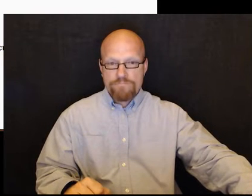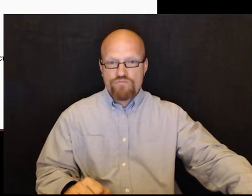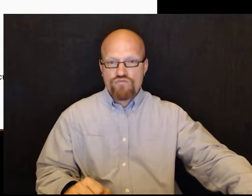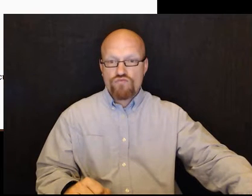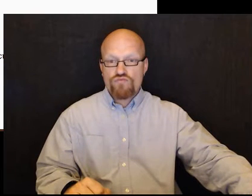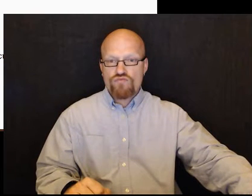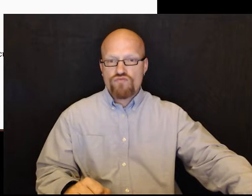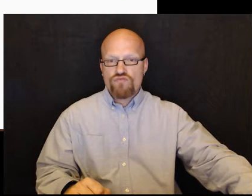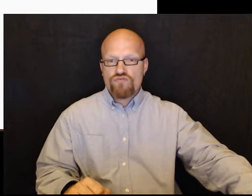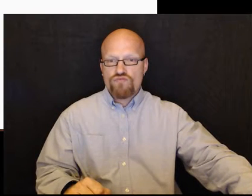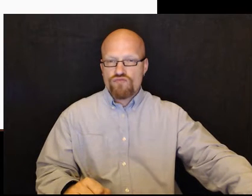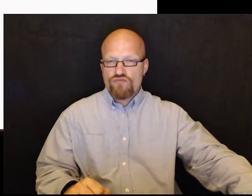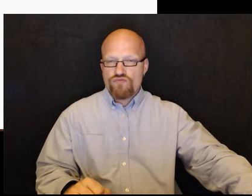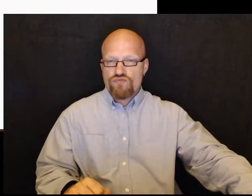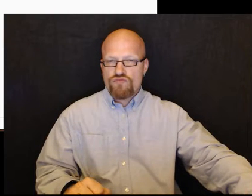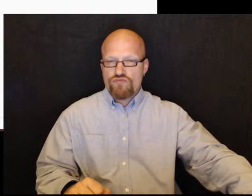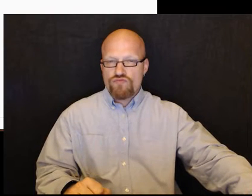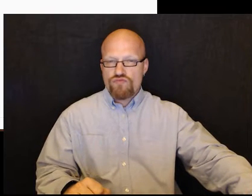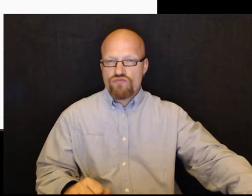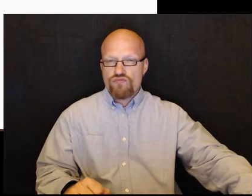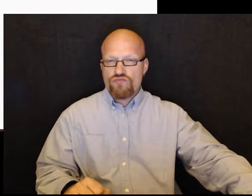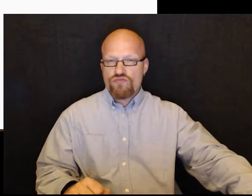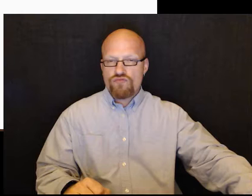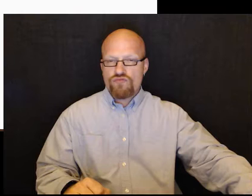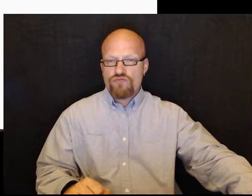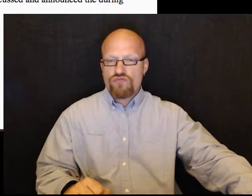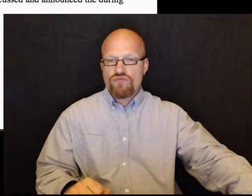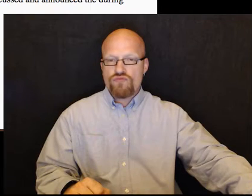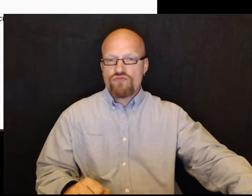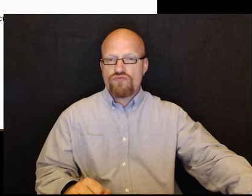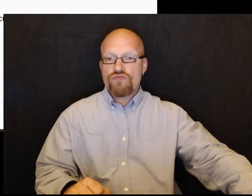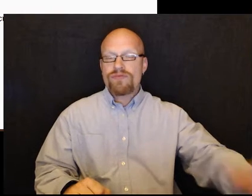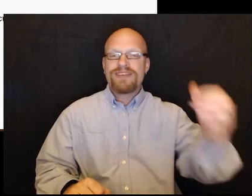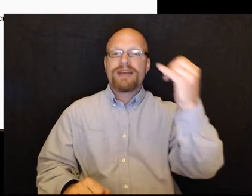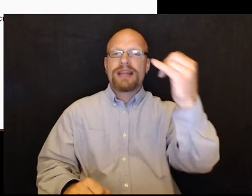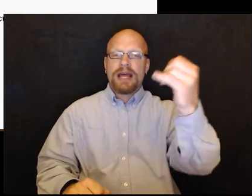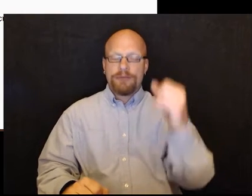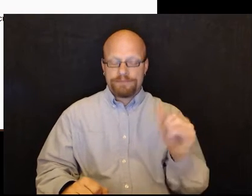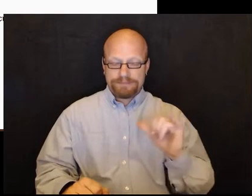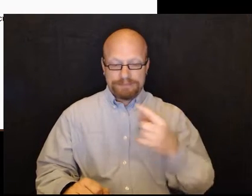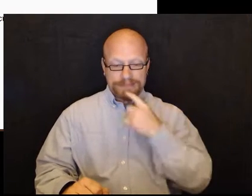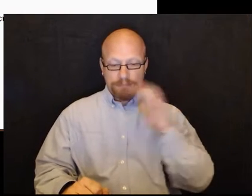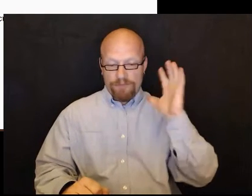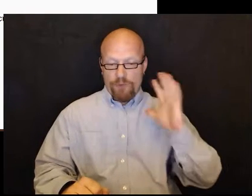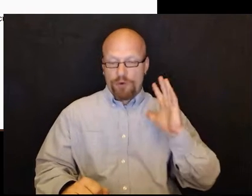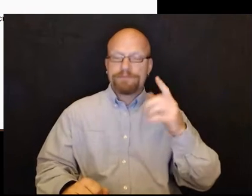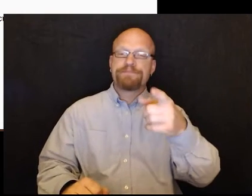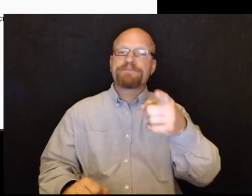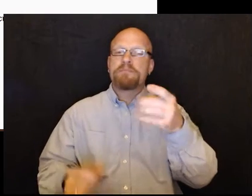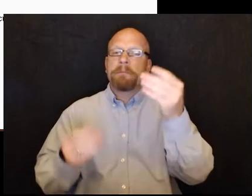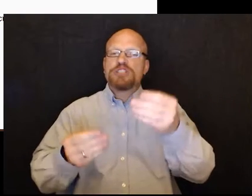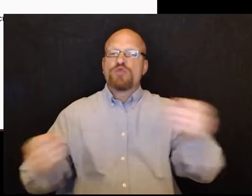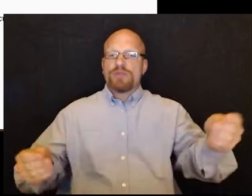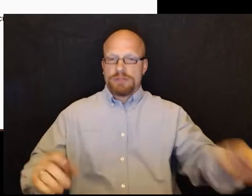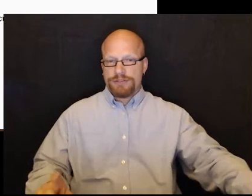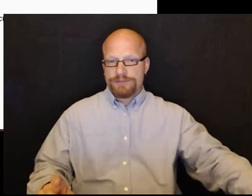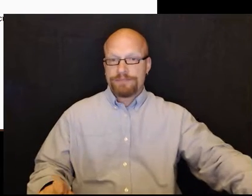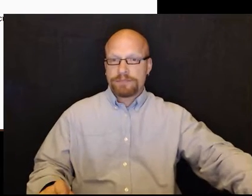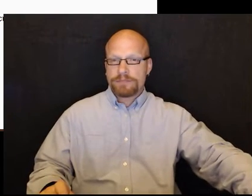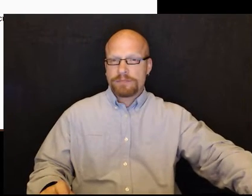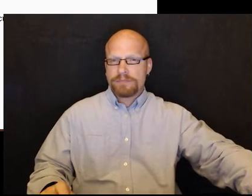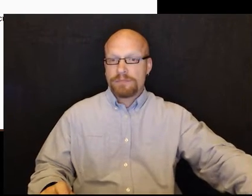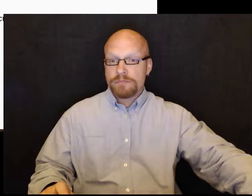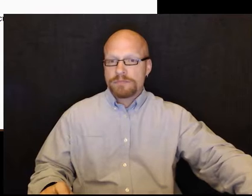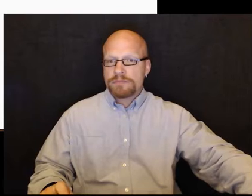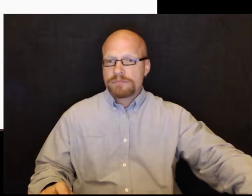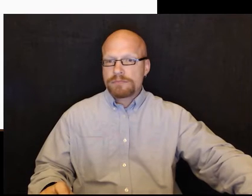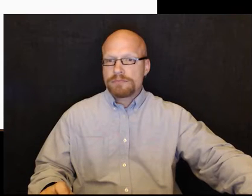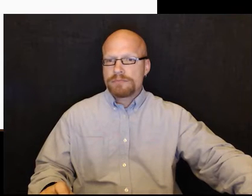video.